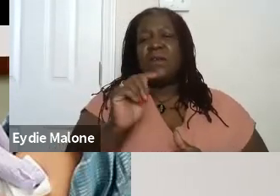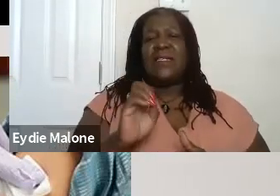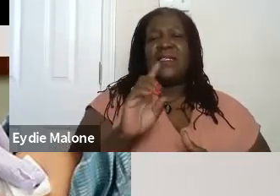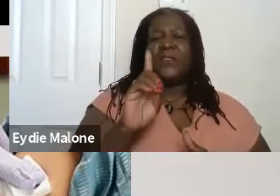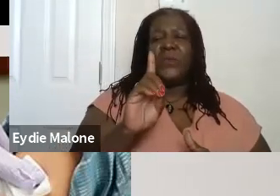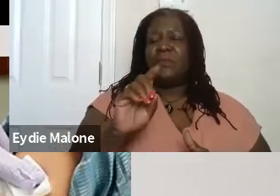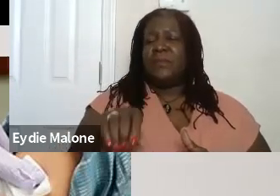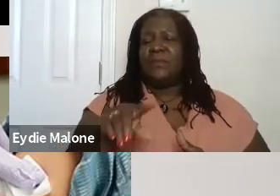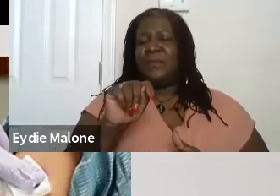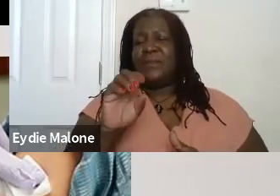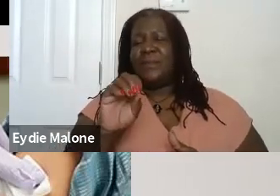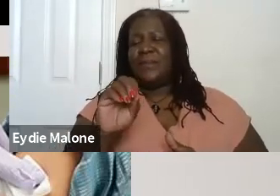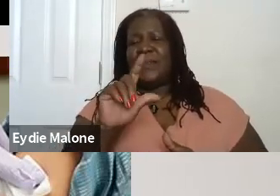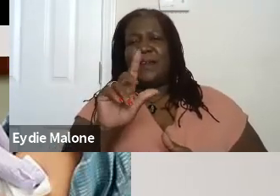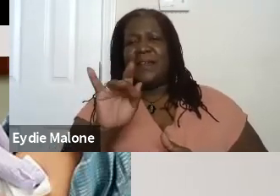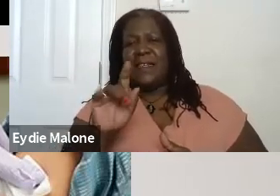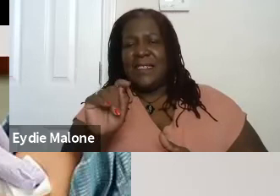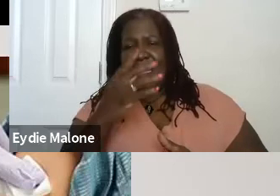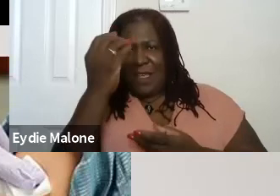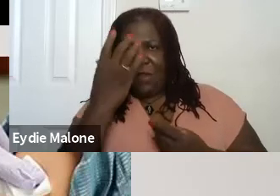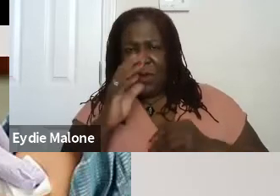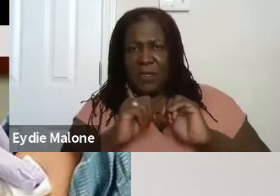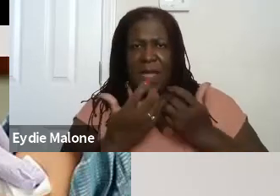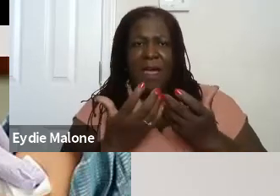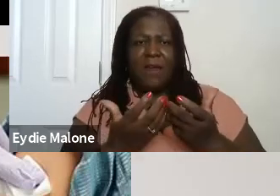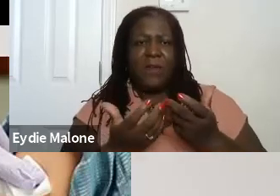on how to help someone who is afraid of blood drawing, it's very similar to what I would